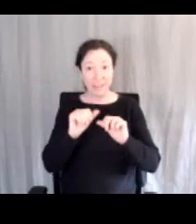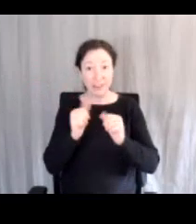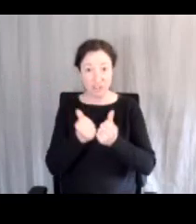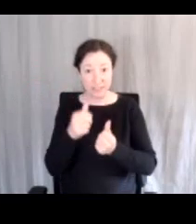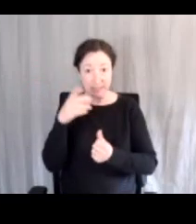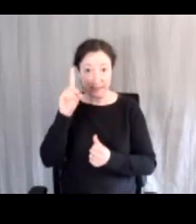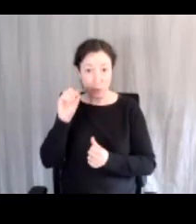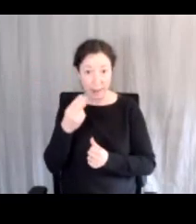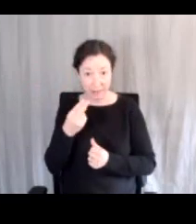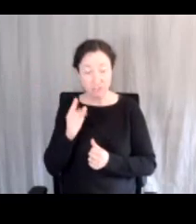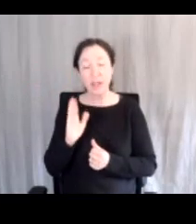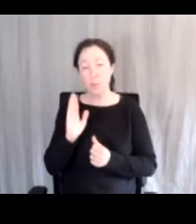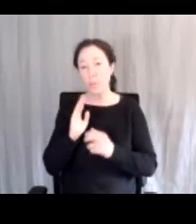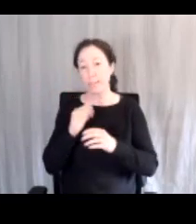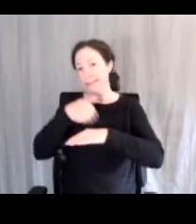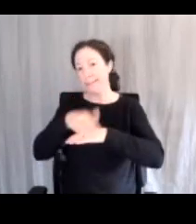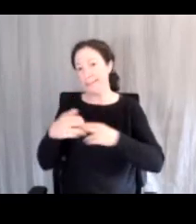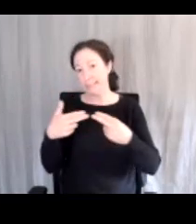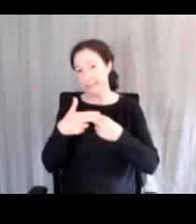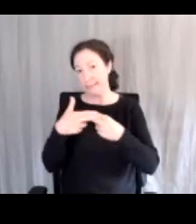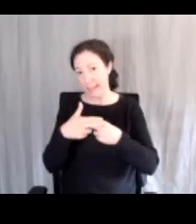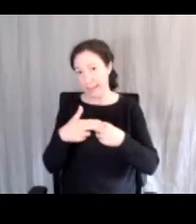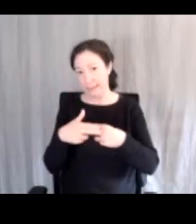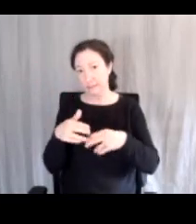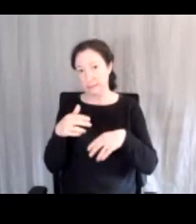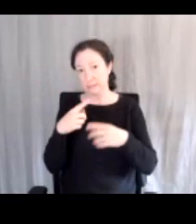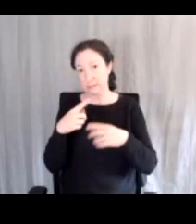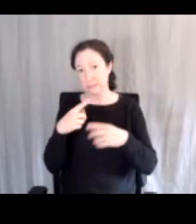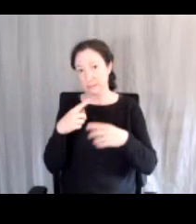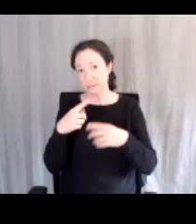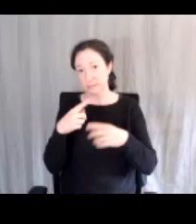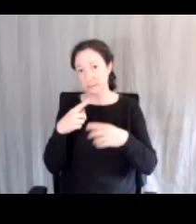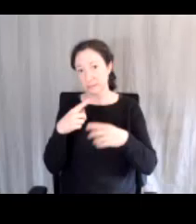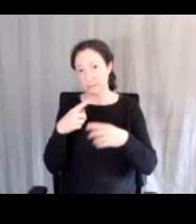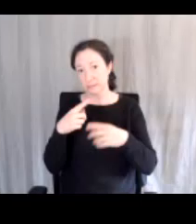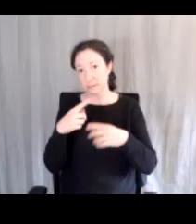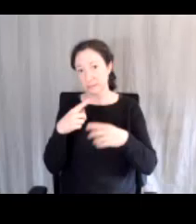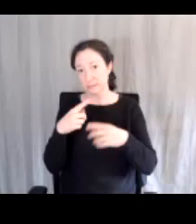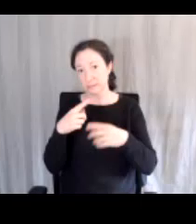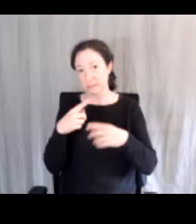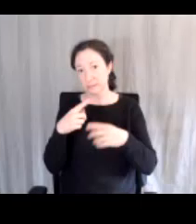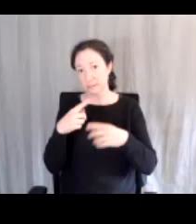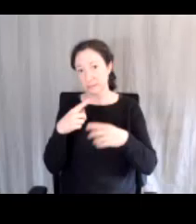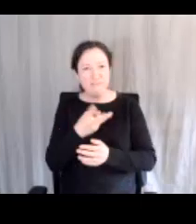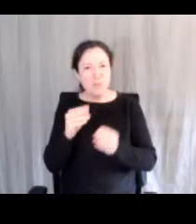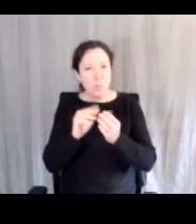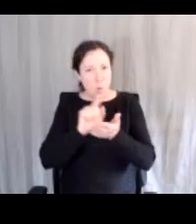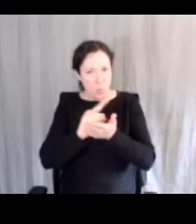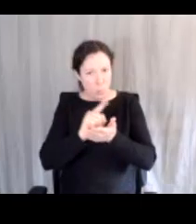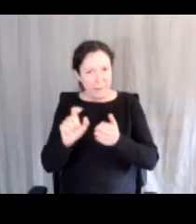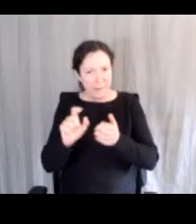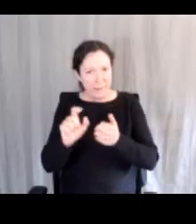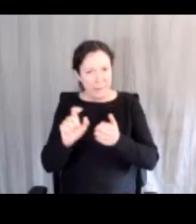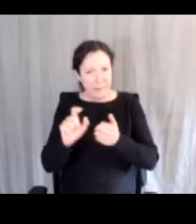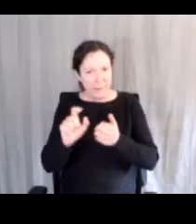It will be a few weeks before I have an external link to share an a video ex outside of DOH.